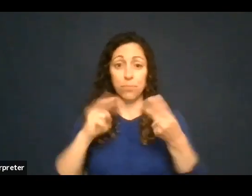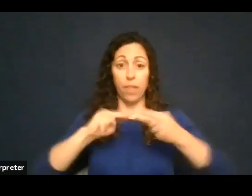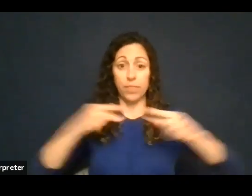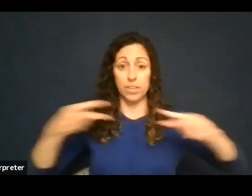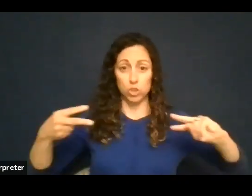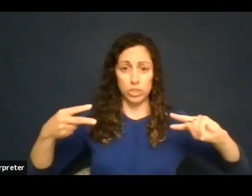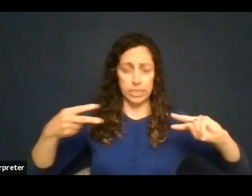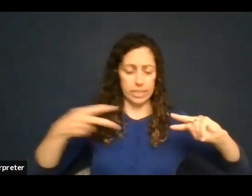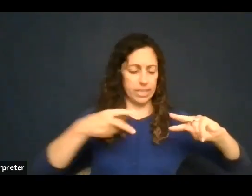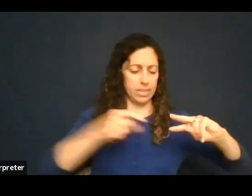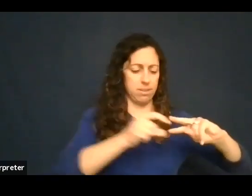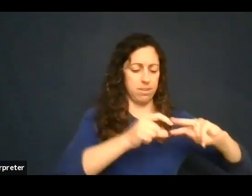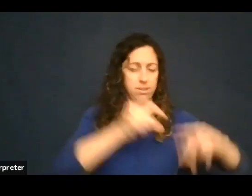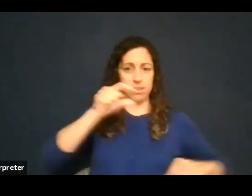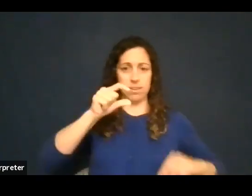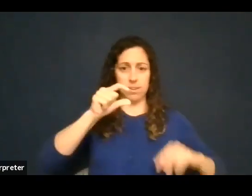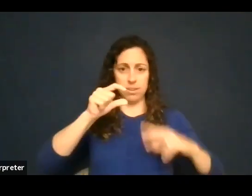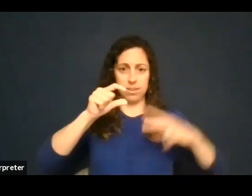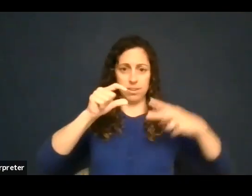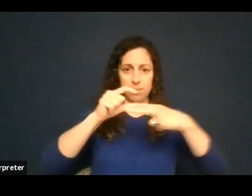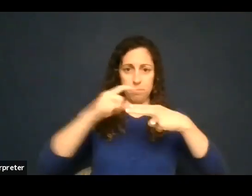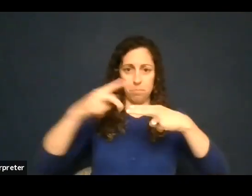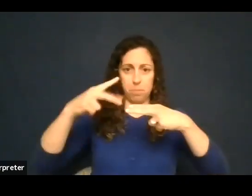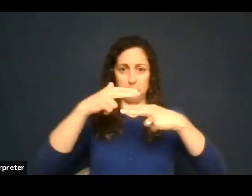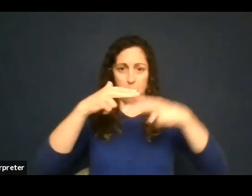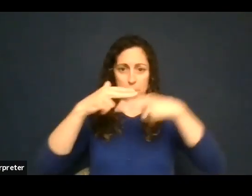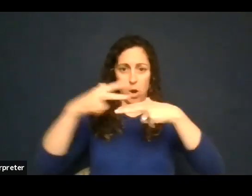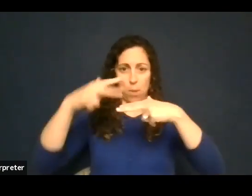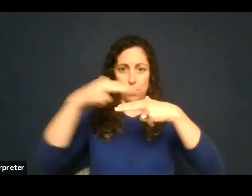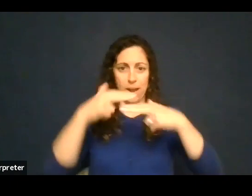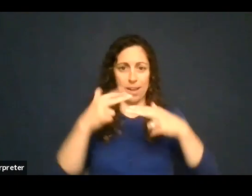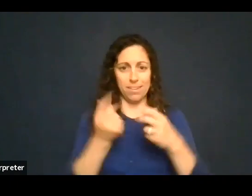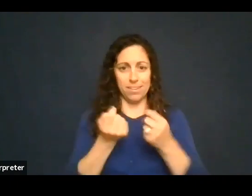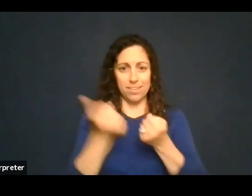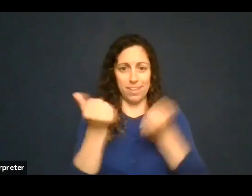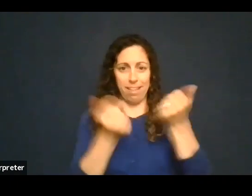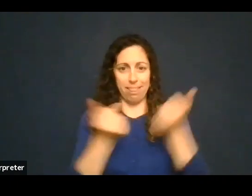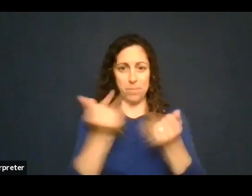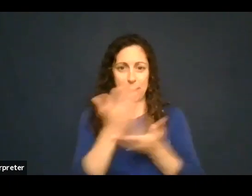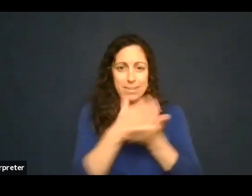as critical as other parts so that you can make a smaller gene and fit it